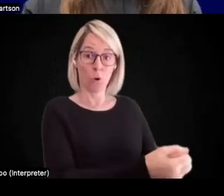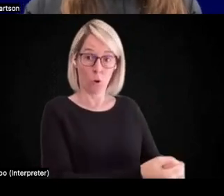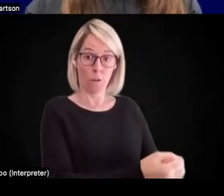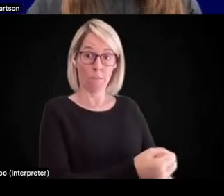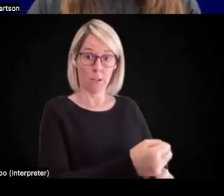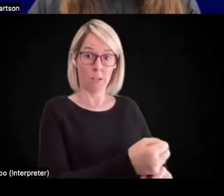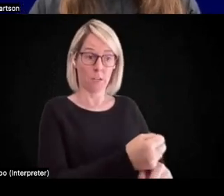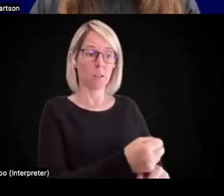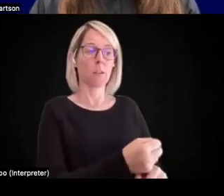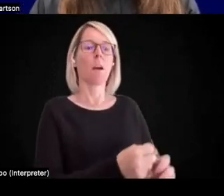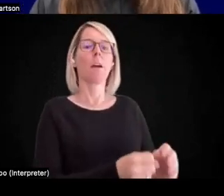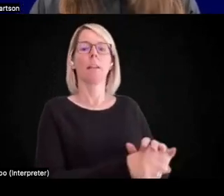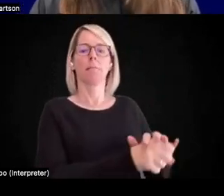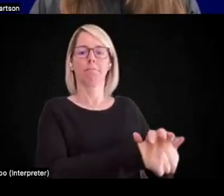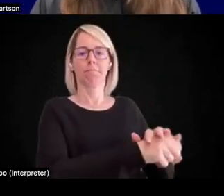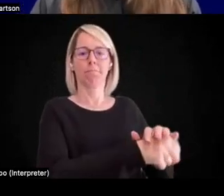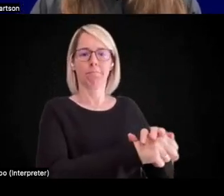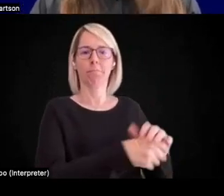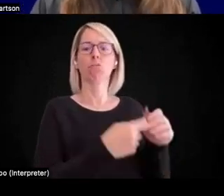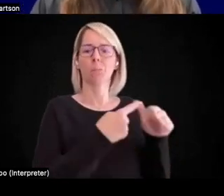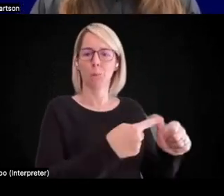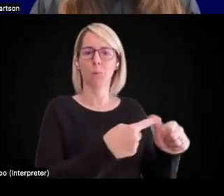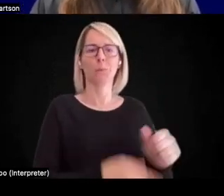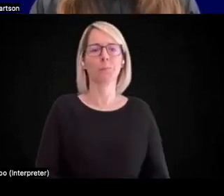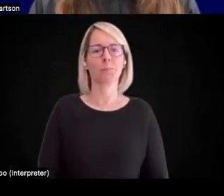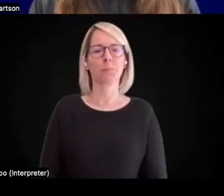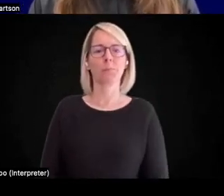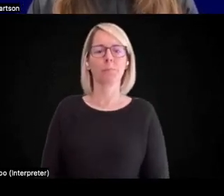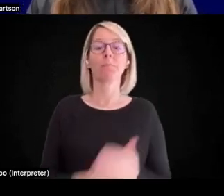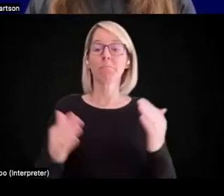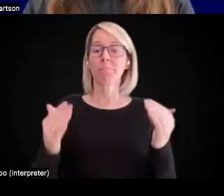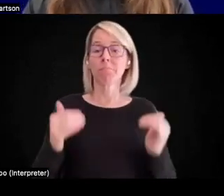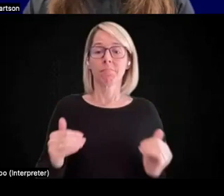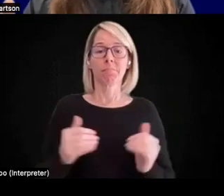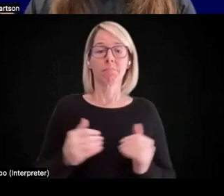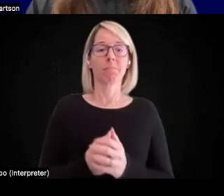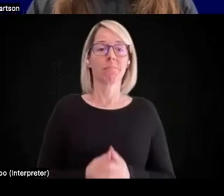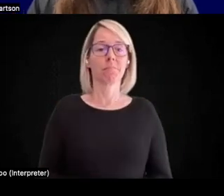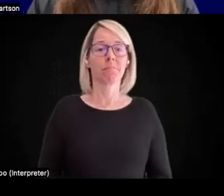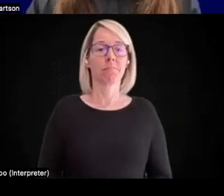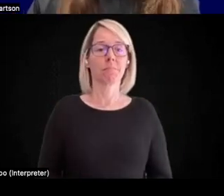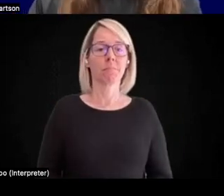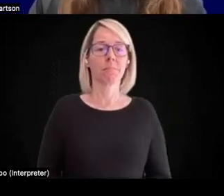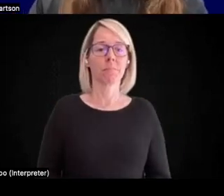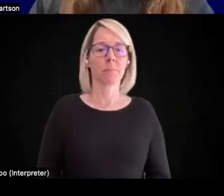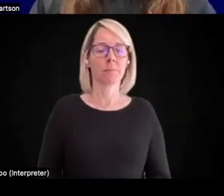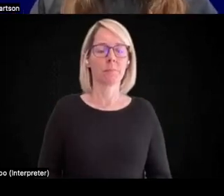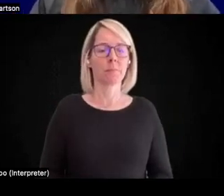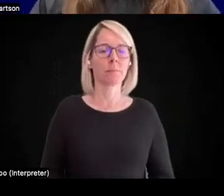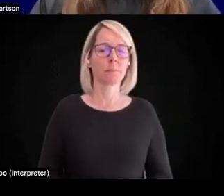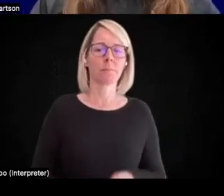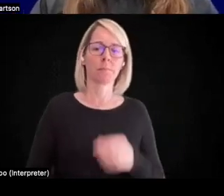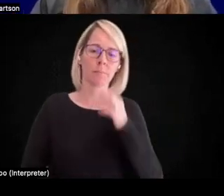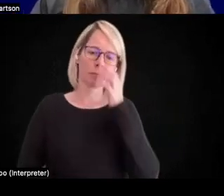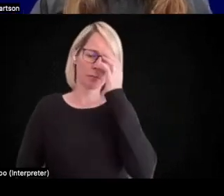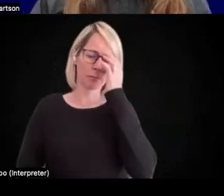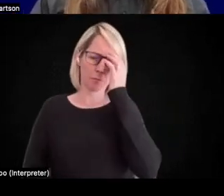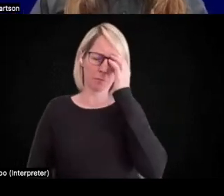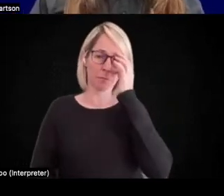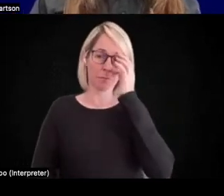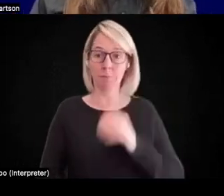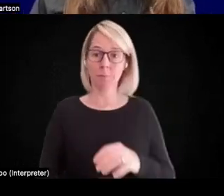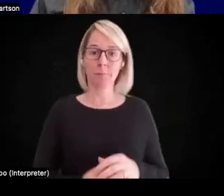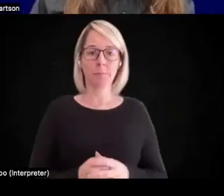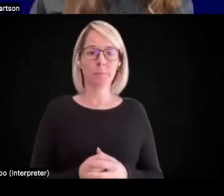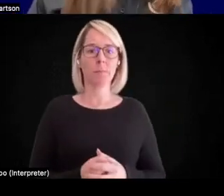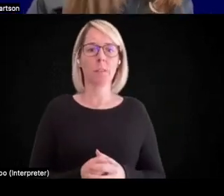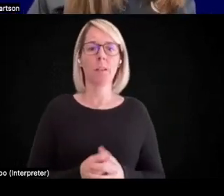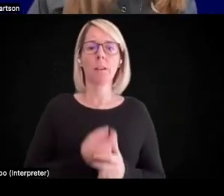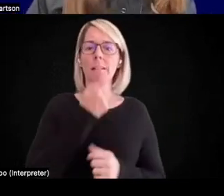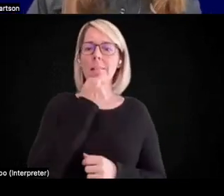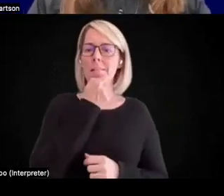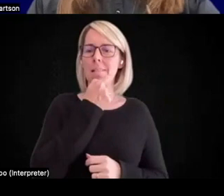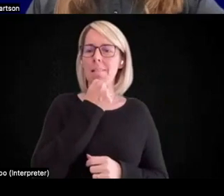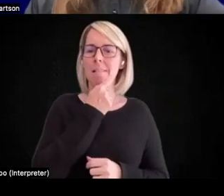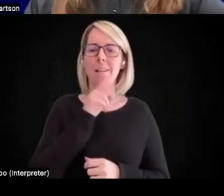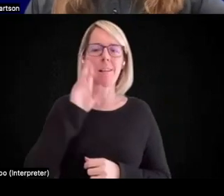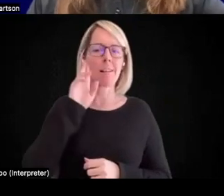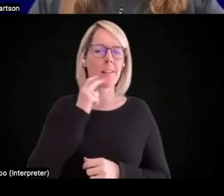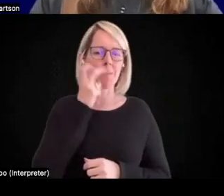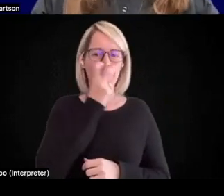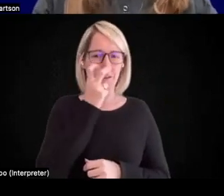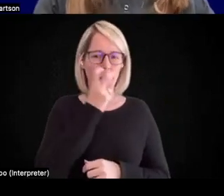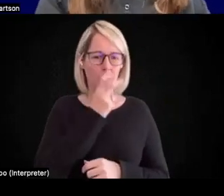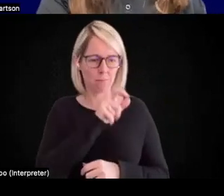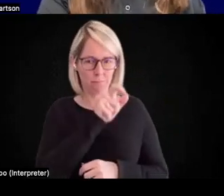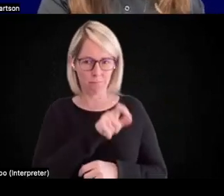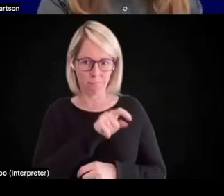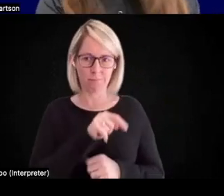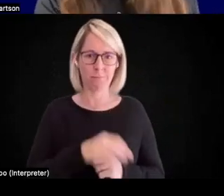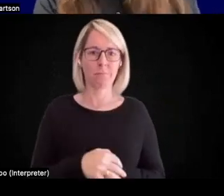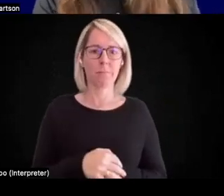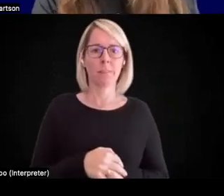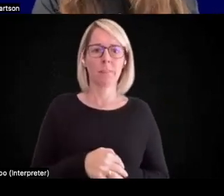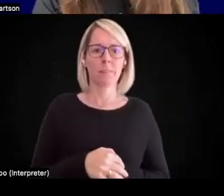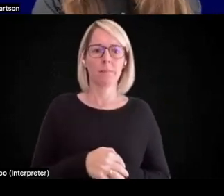Then this one is a little deafblind student, the activity is a book,